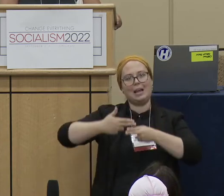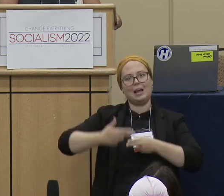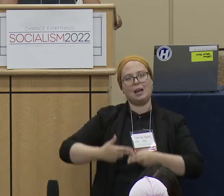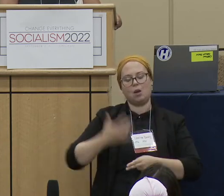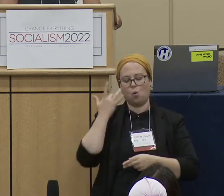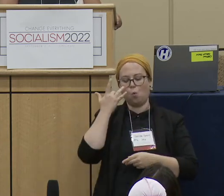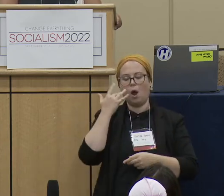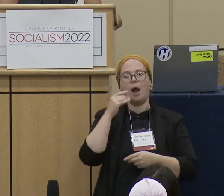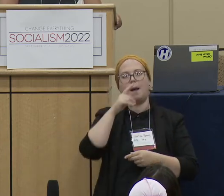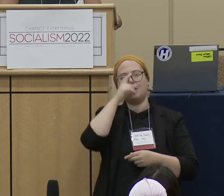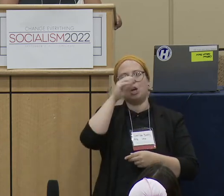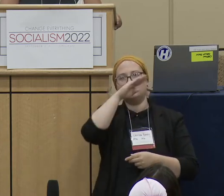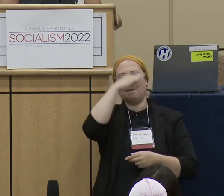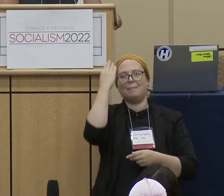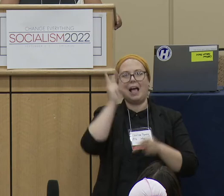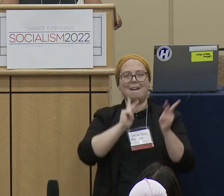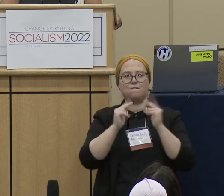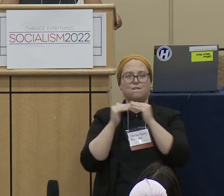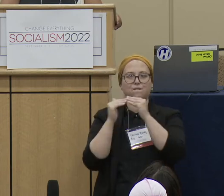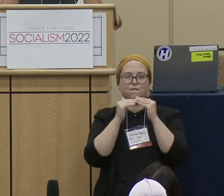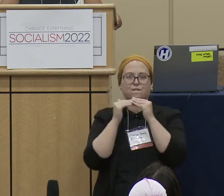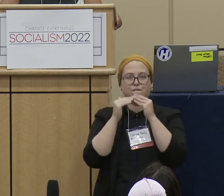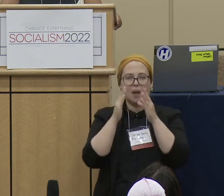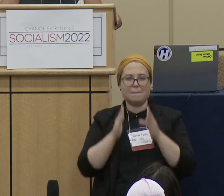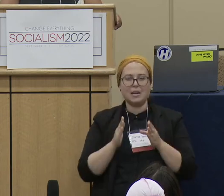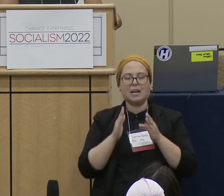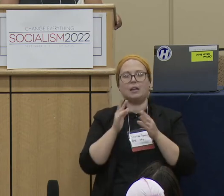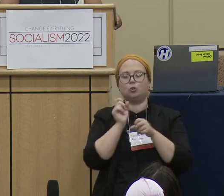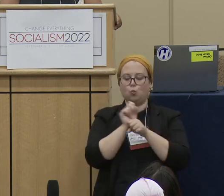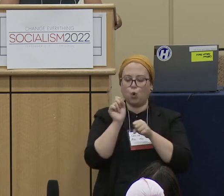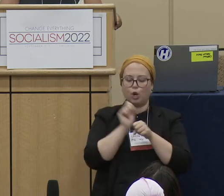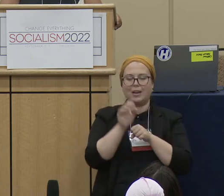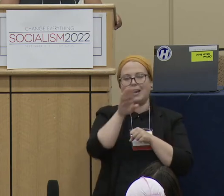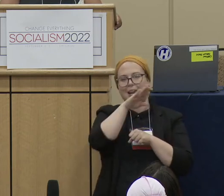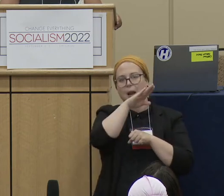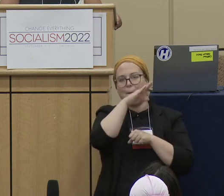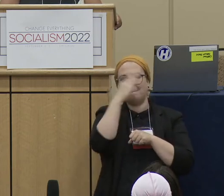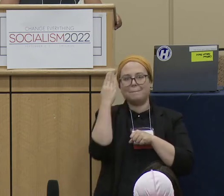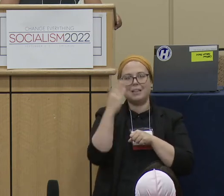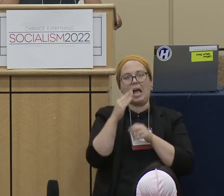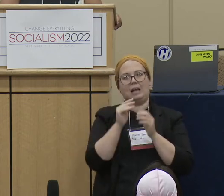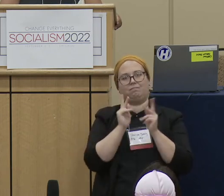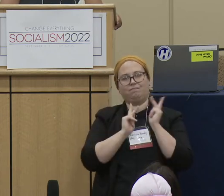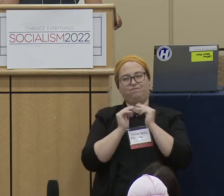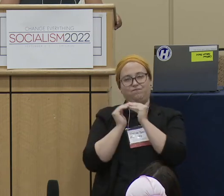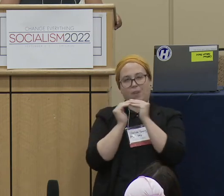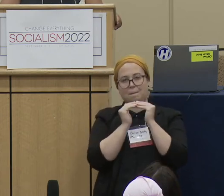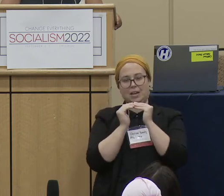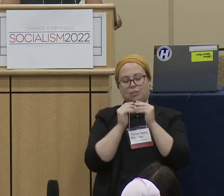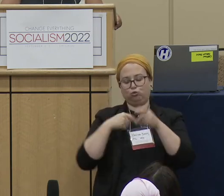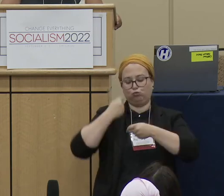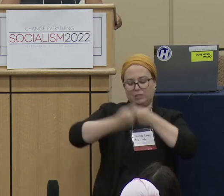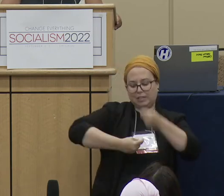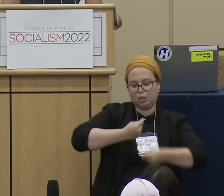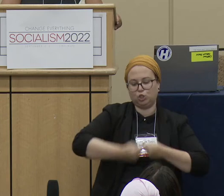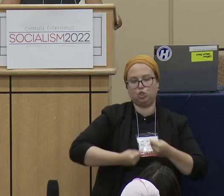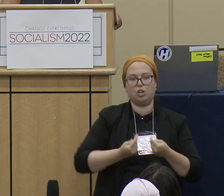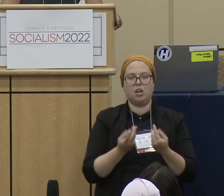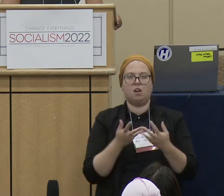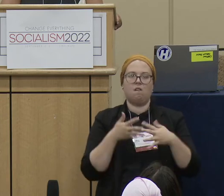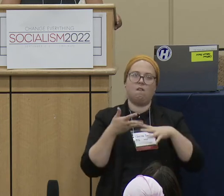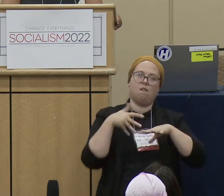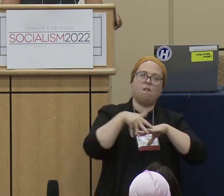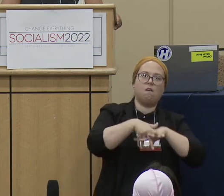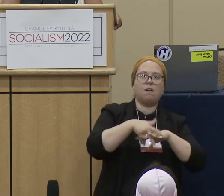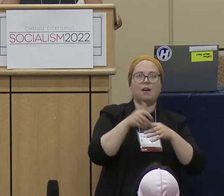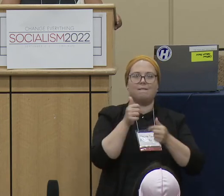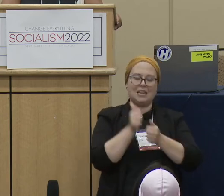goes on and on. I name these names, because